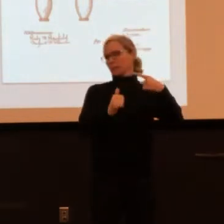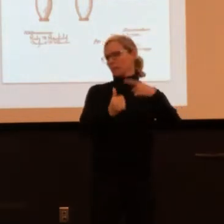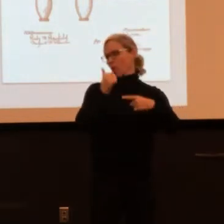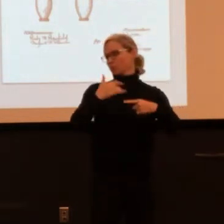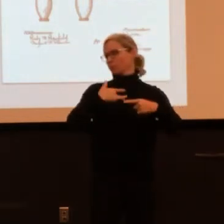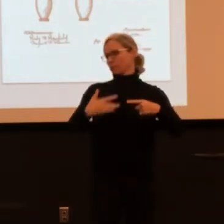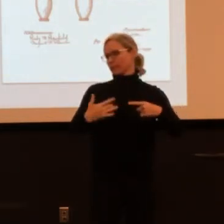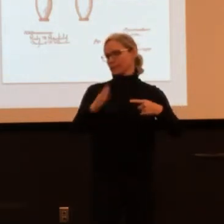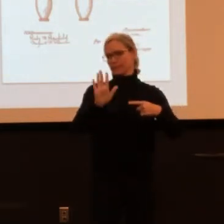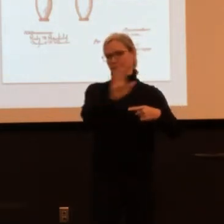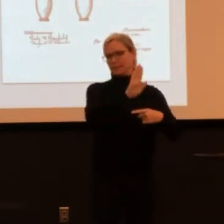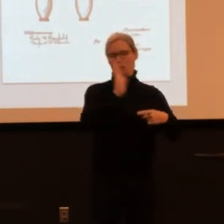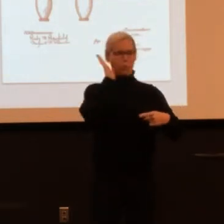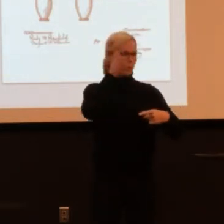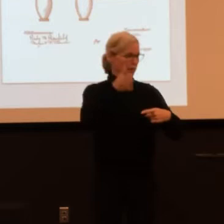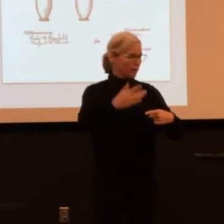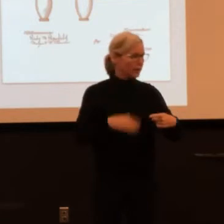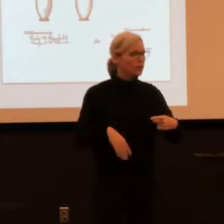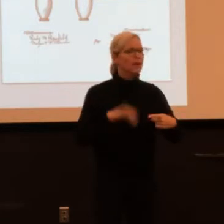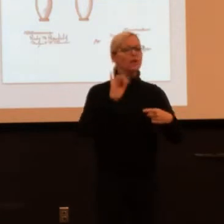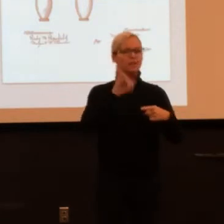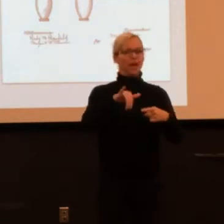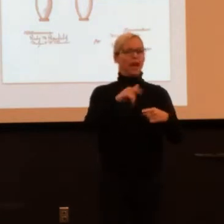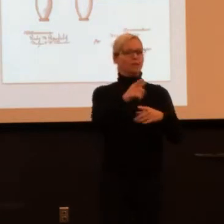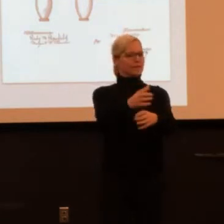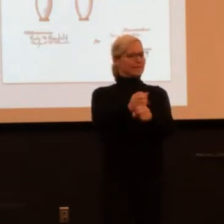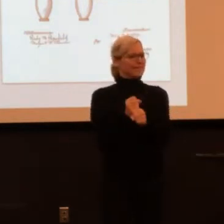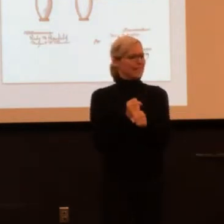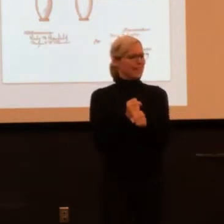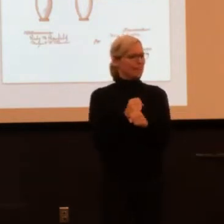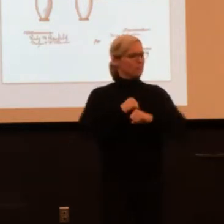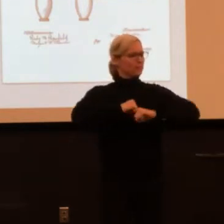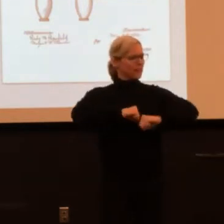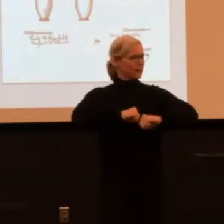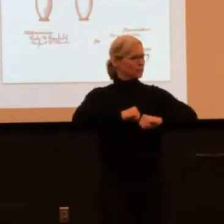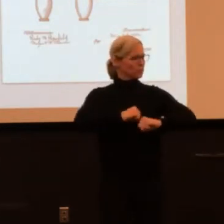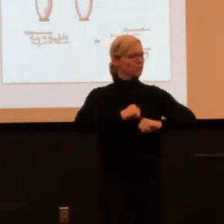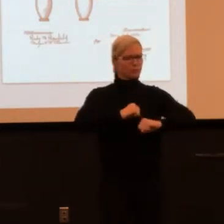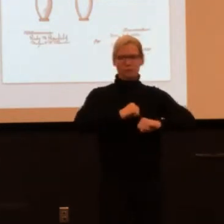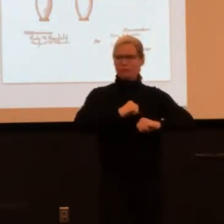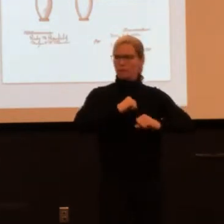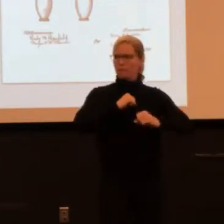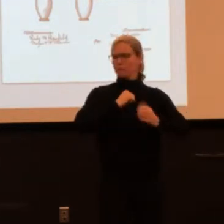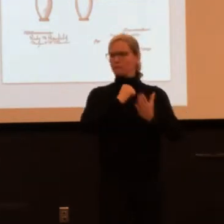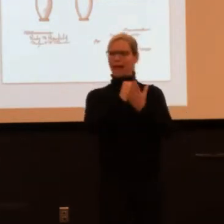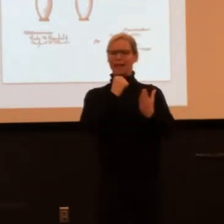which is obtaining patent protection for inventions. If you're doing any kind of creative work here